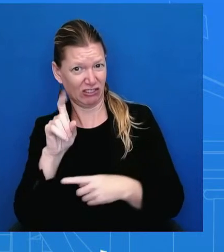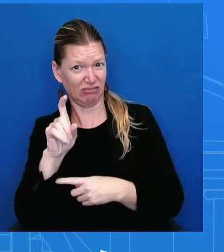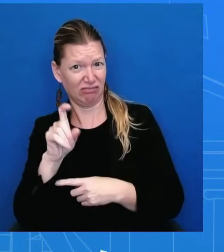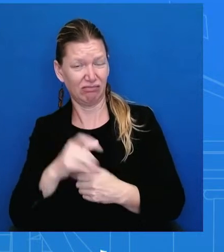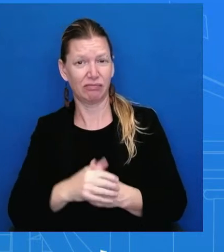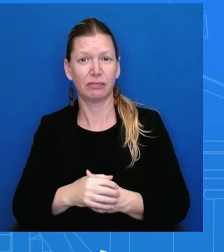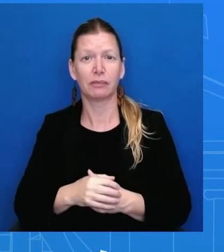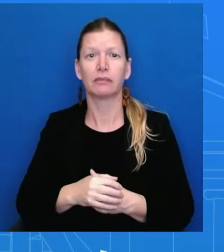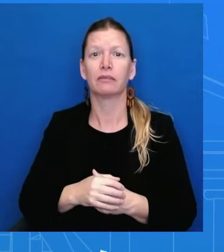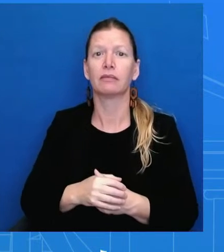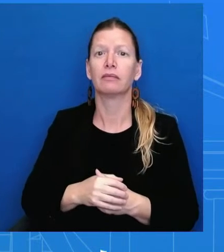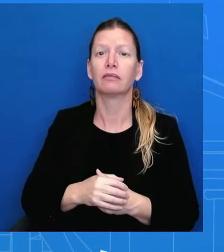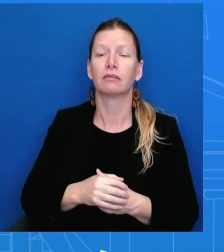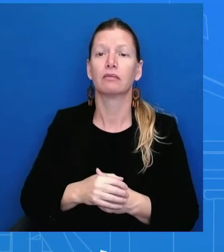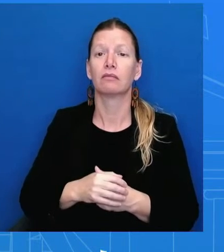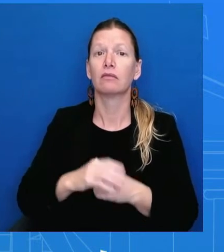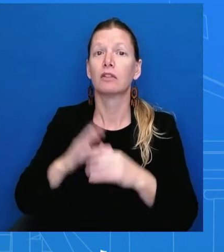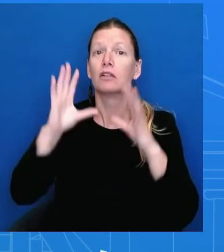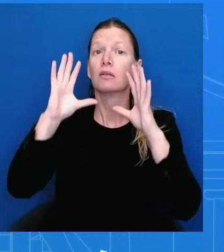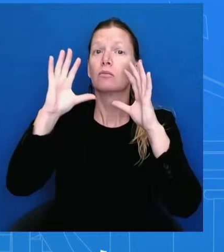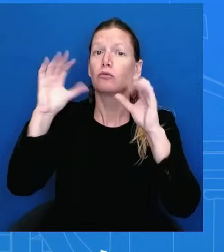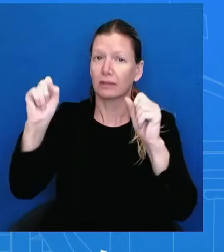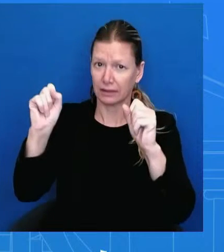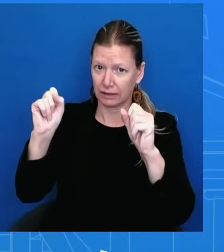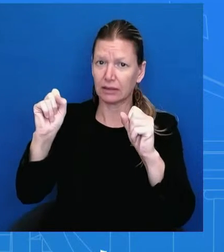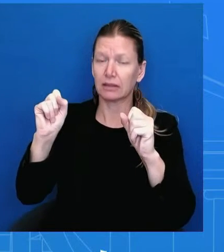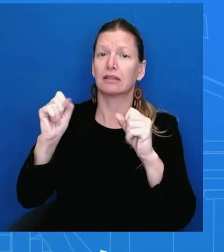but potentially giving us an opening to end this conflict.